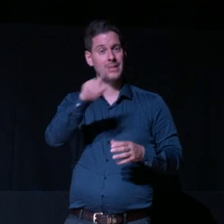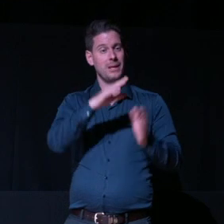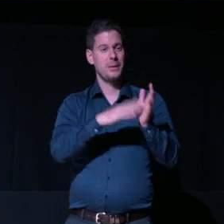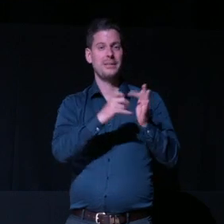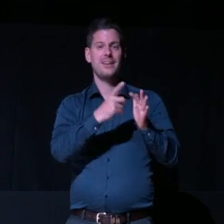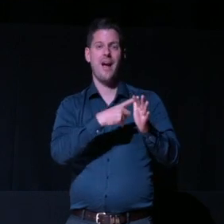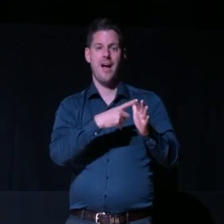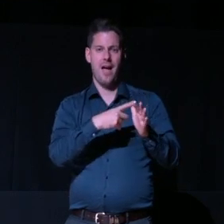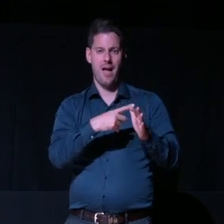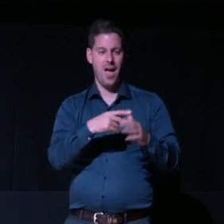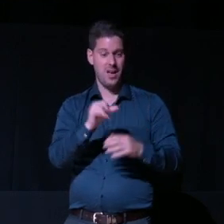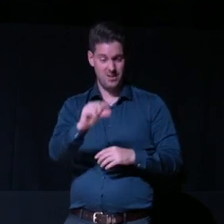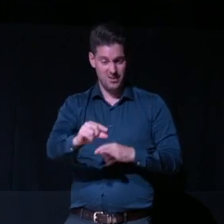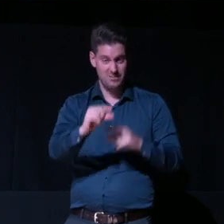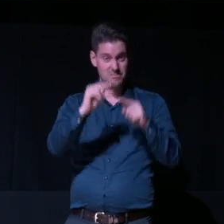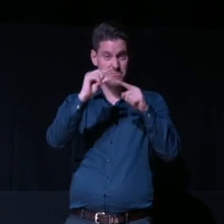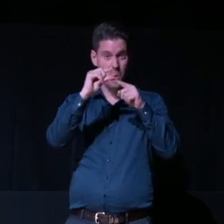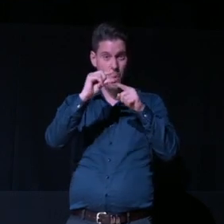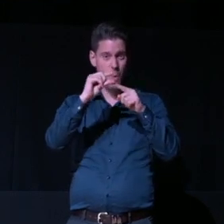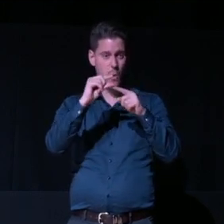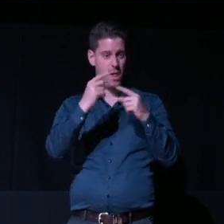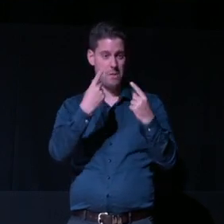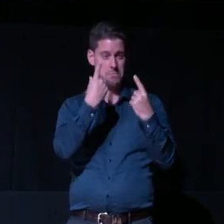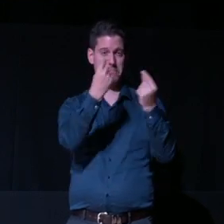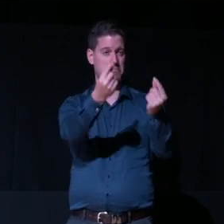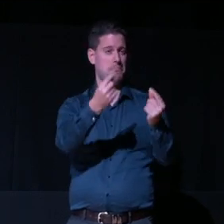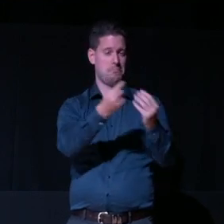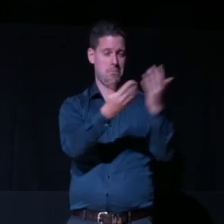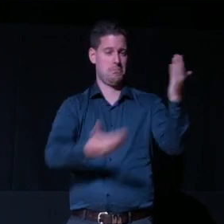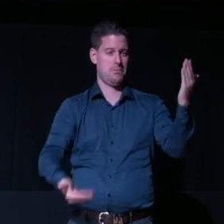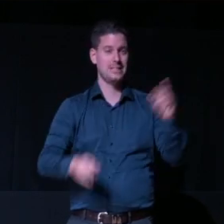something like that and see it as like Trump for example would take